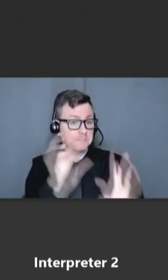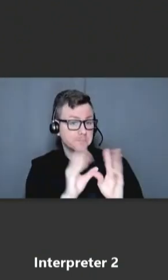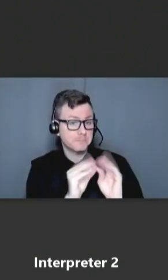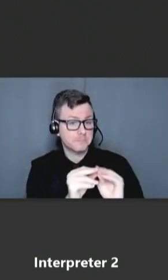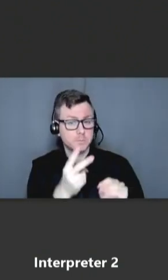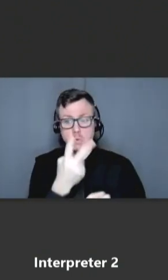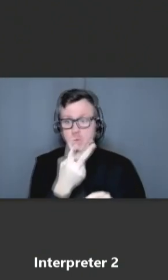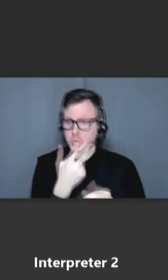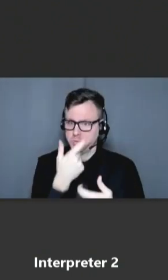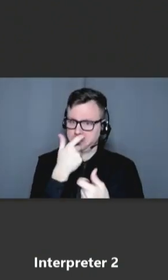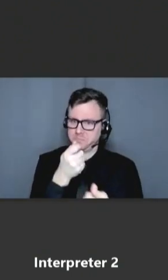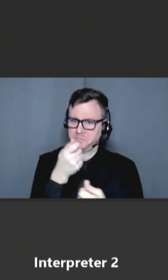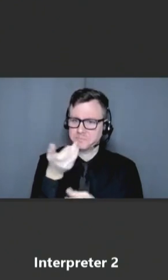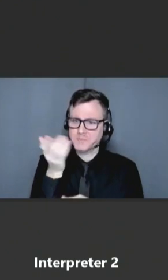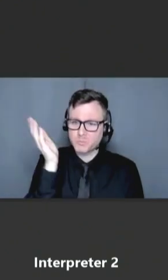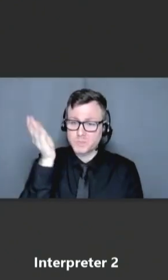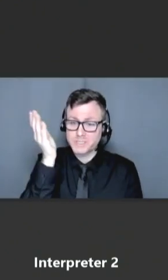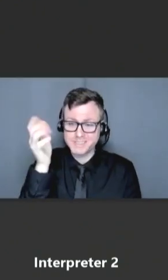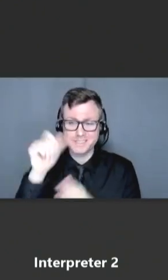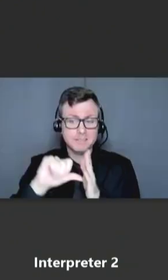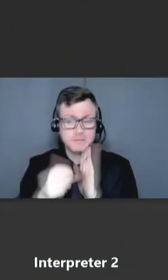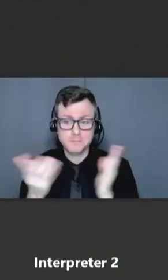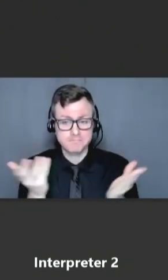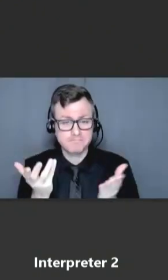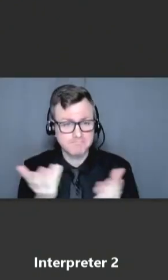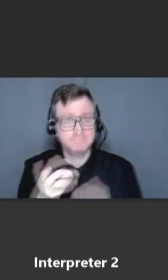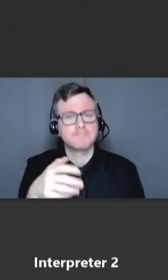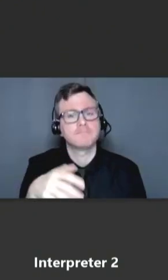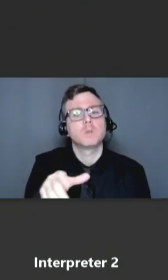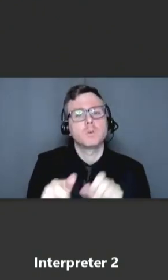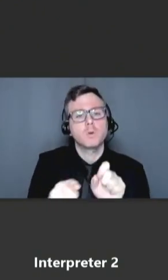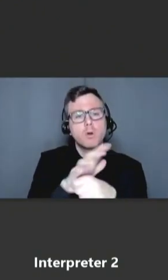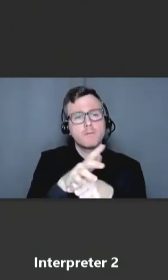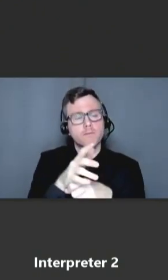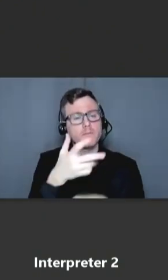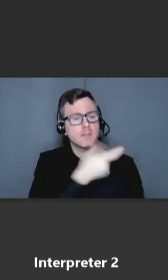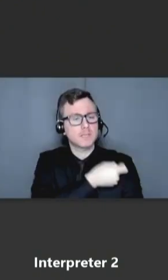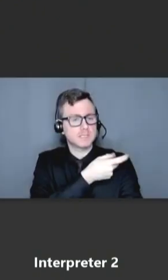interesting presentations, which emphasized that COVID vaccine benefits and protection from severe